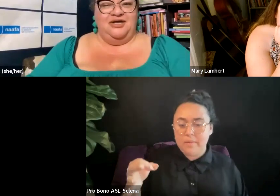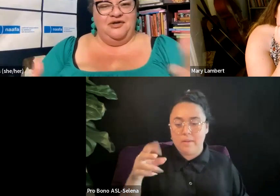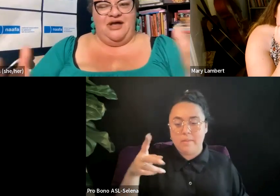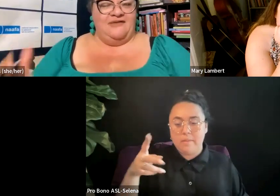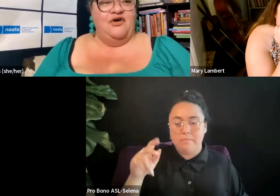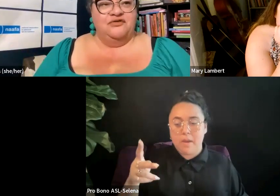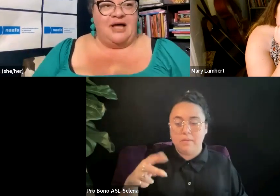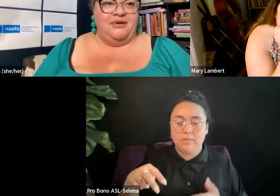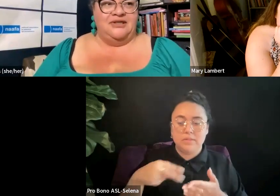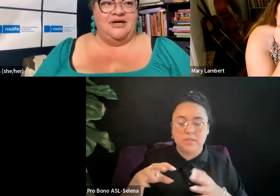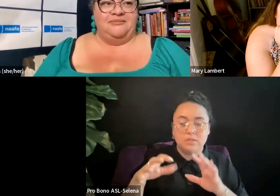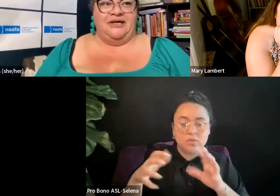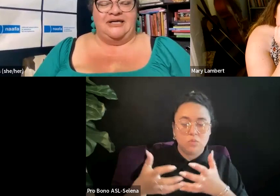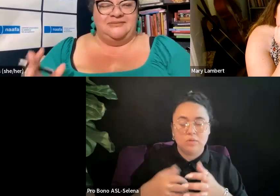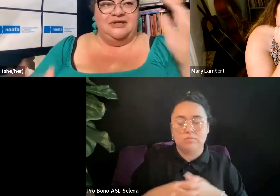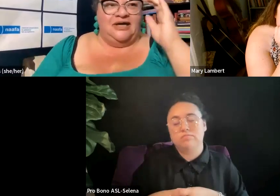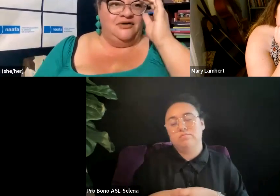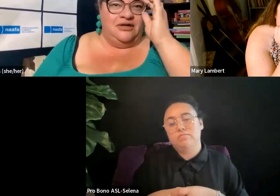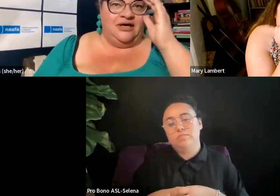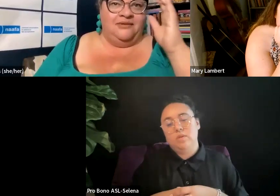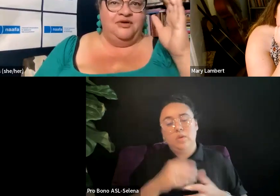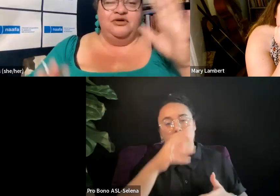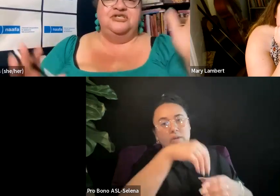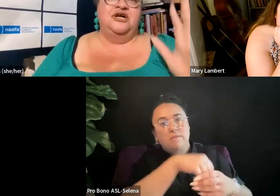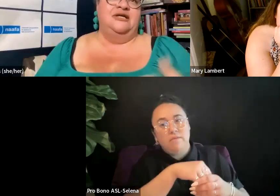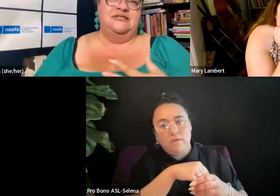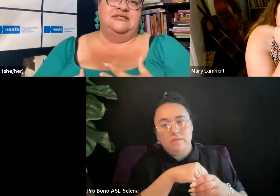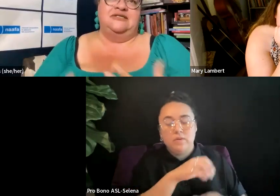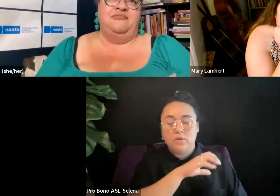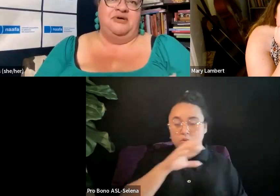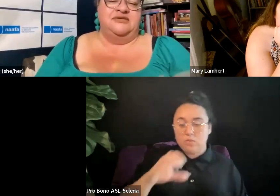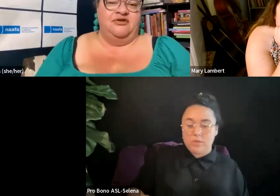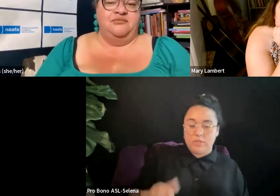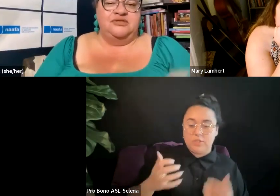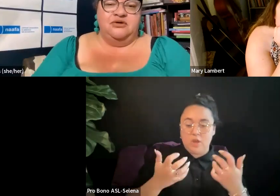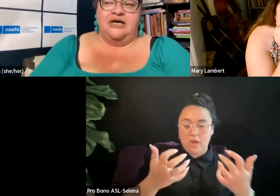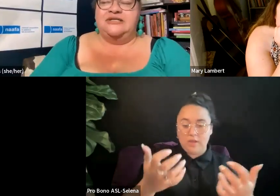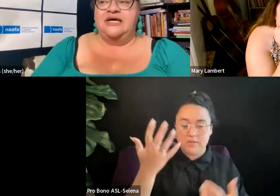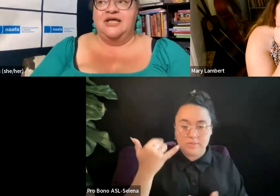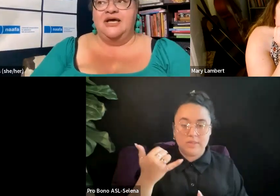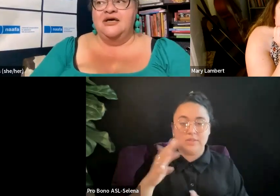you know, have overlap with again, some of the like, you know, Christian audiences and stuff because of your musical content, like